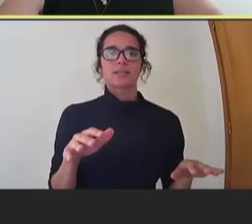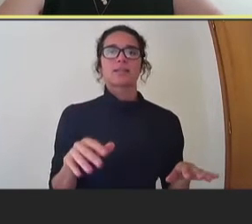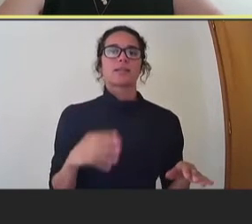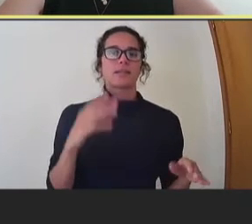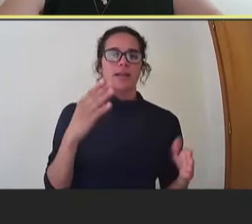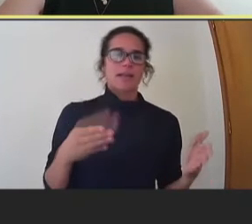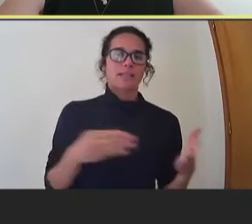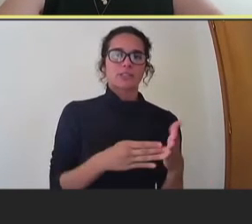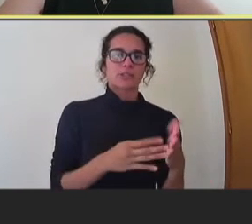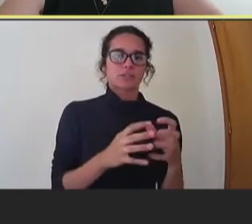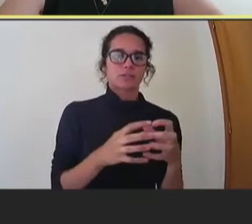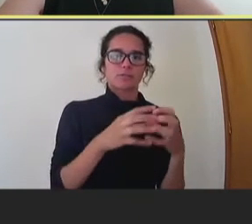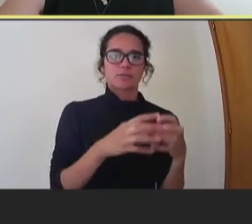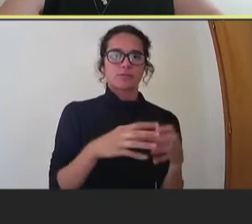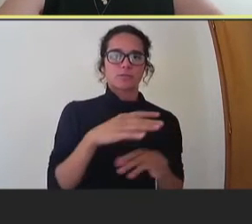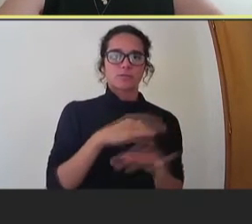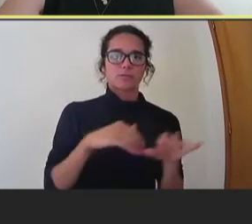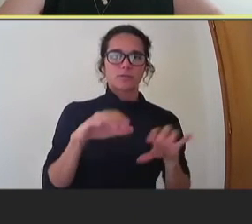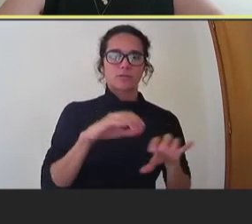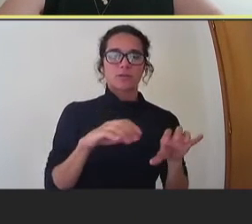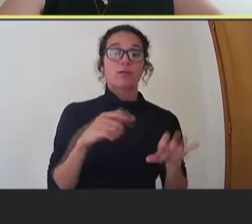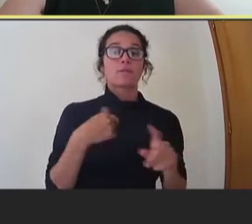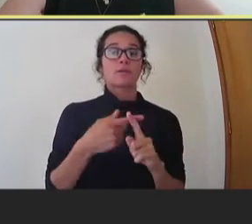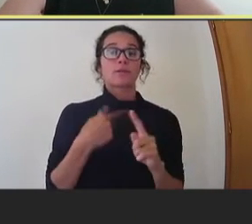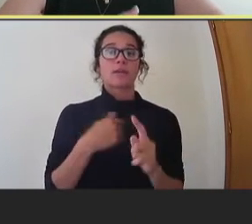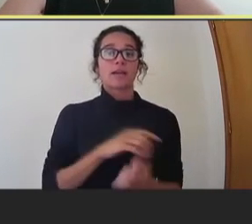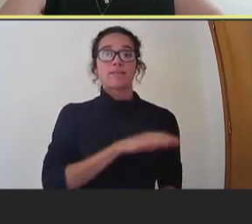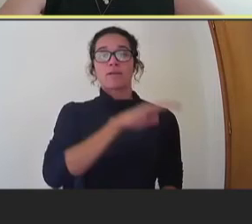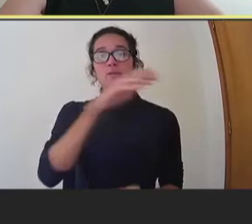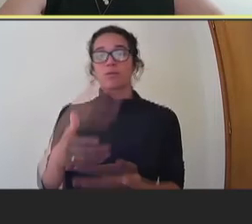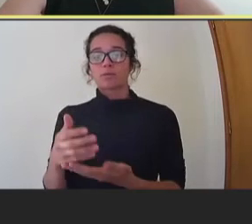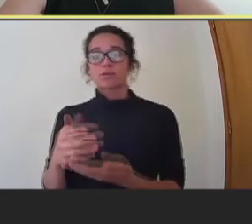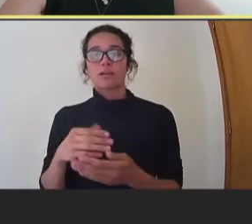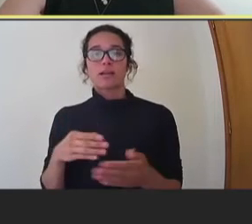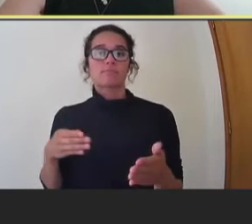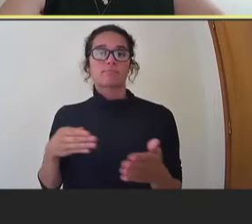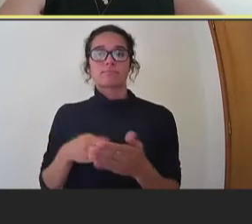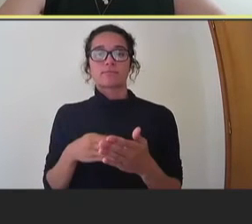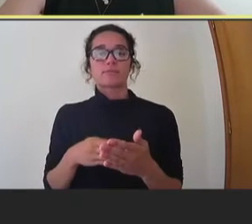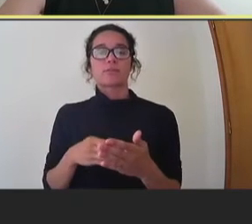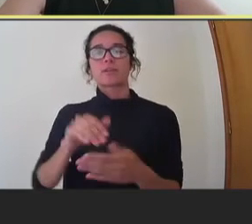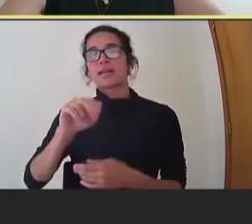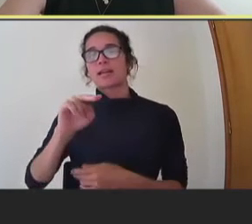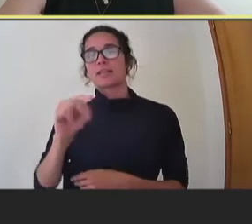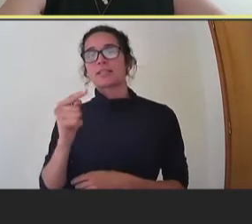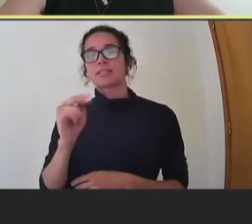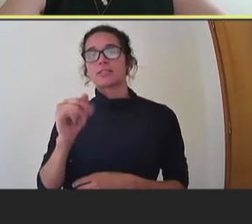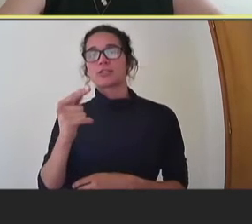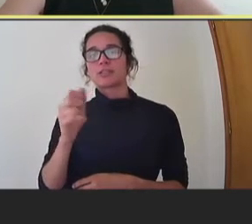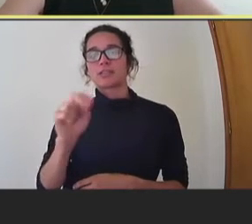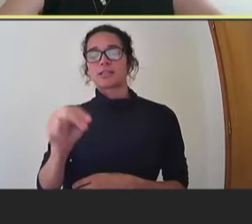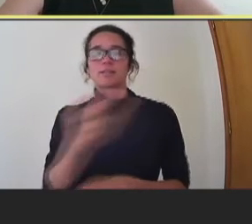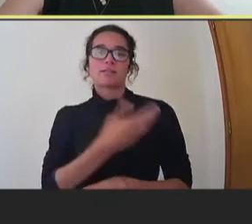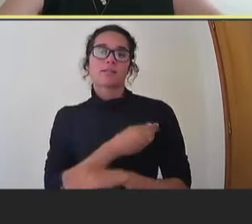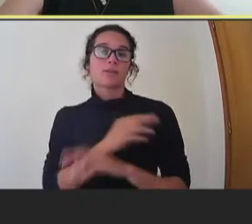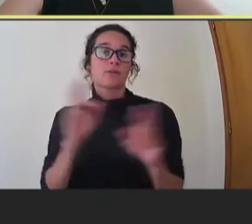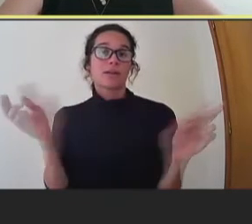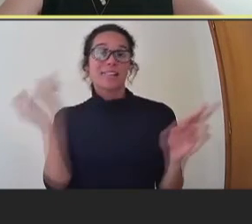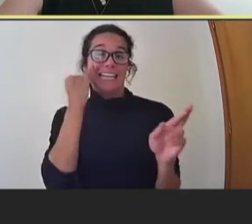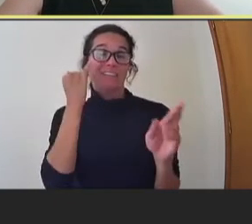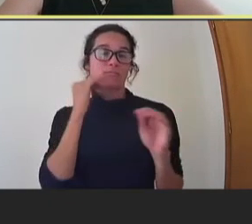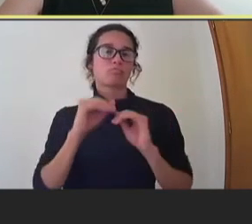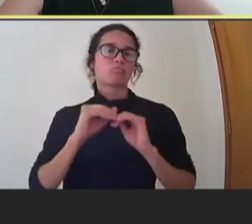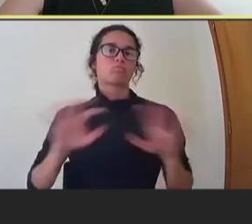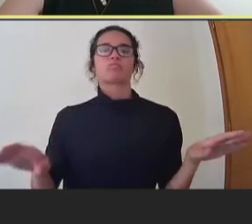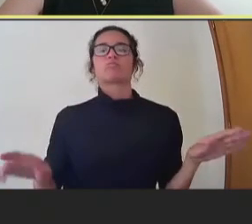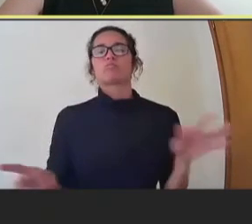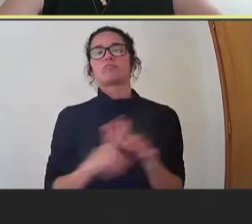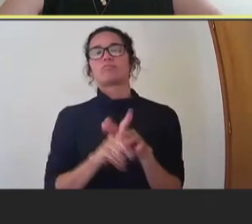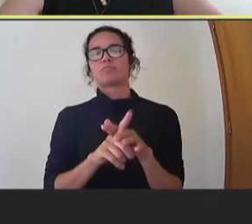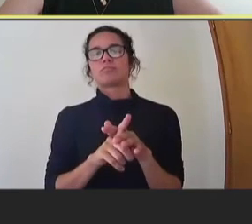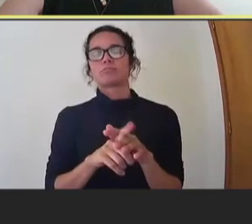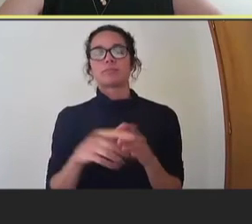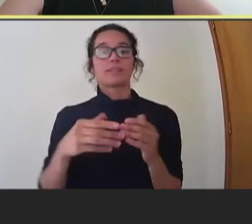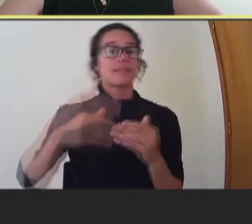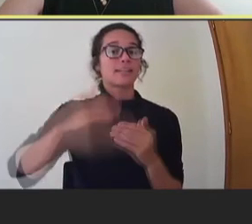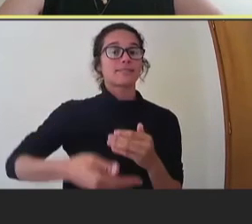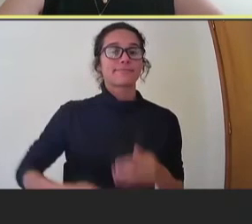bulk antigen ready in case of a pandemic or an outbreak need. Next slide, please.